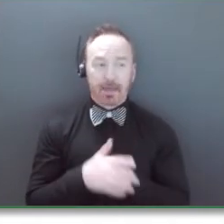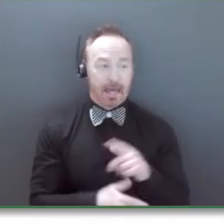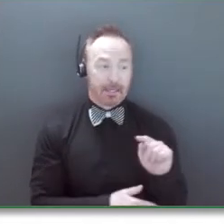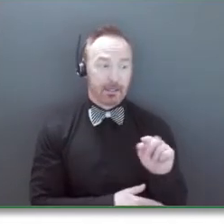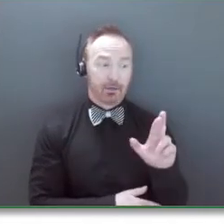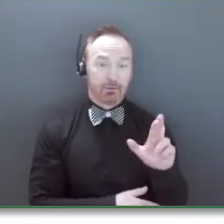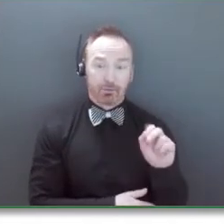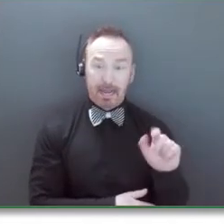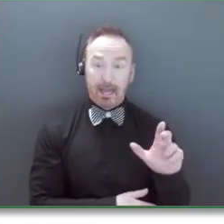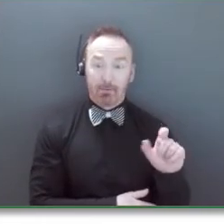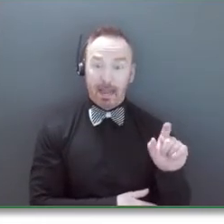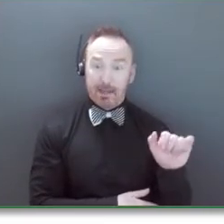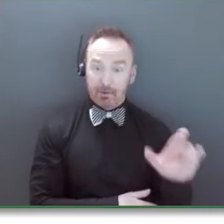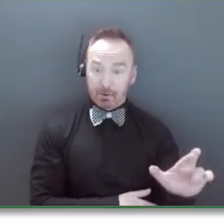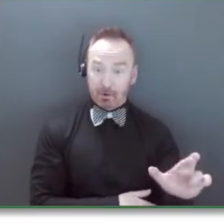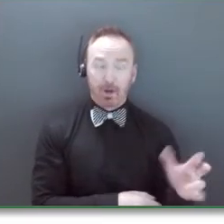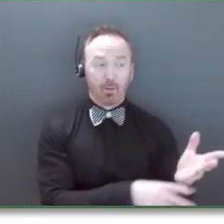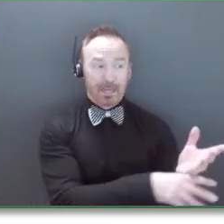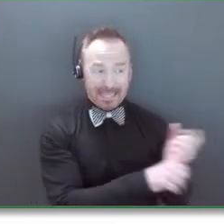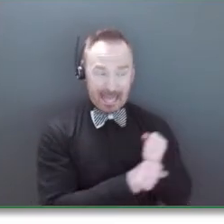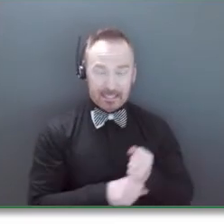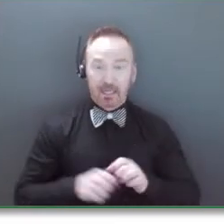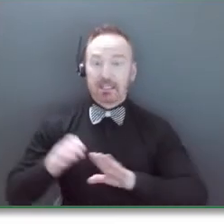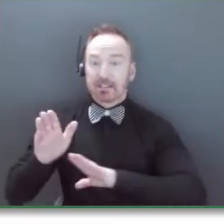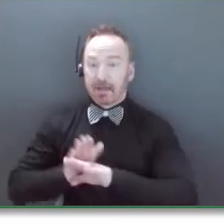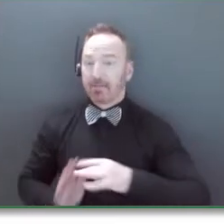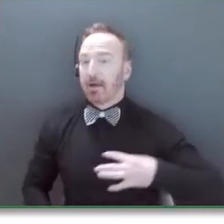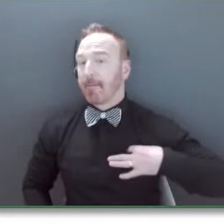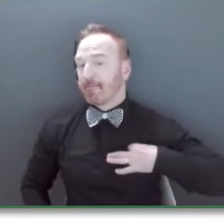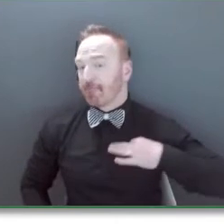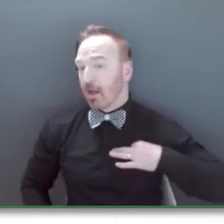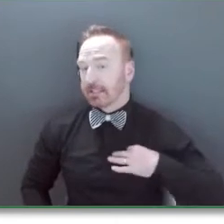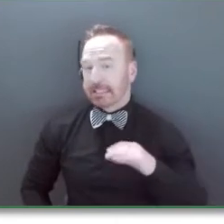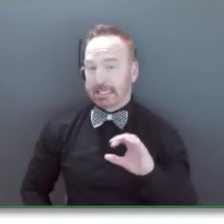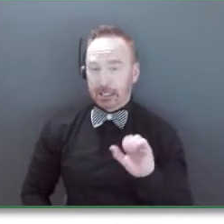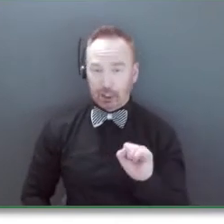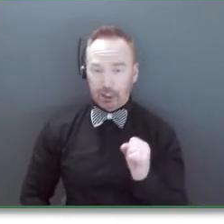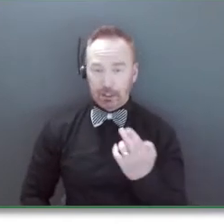volunteer sherpa program so that the parks will actually